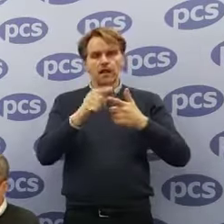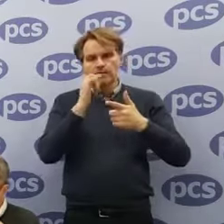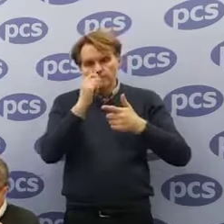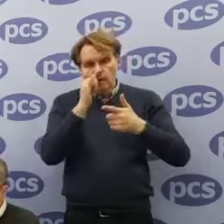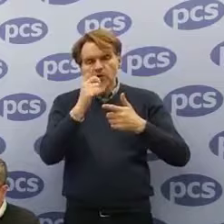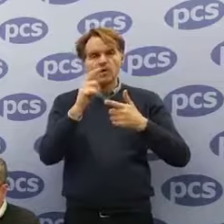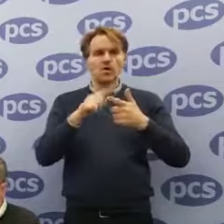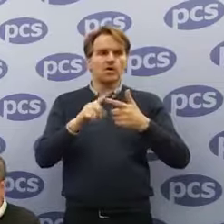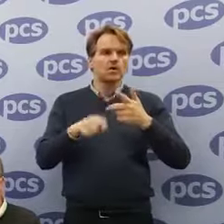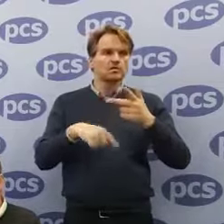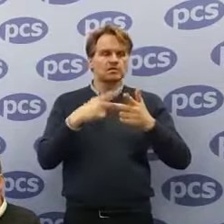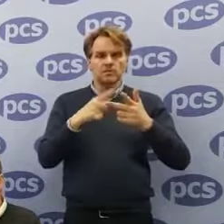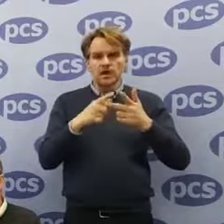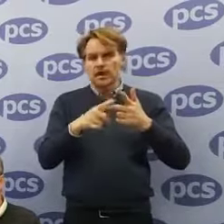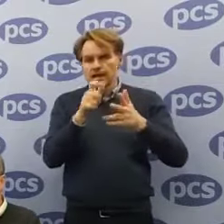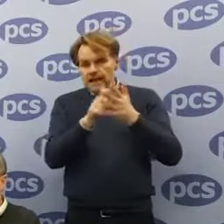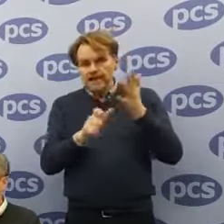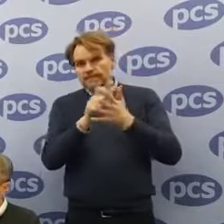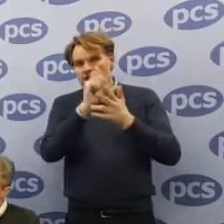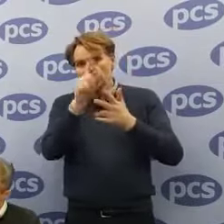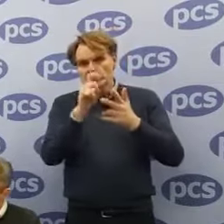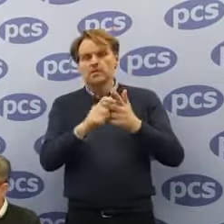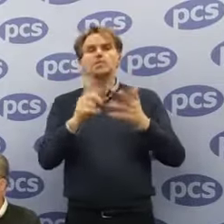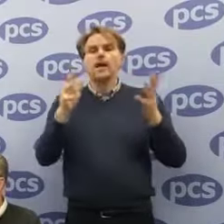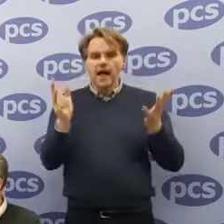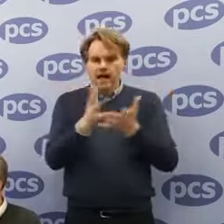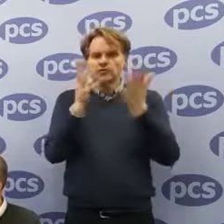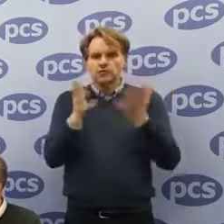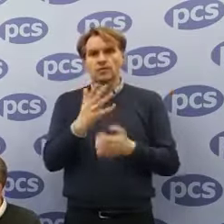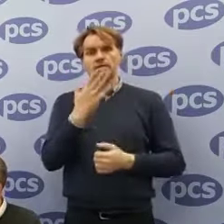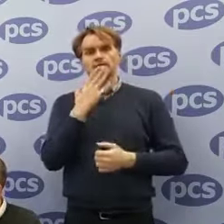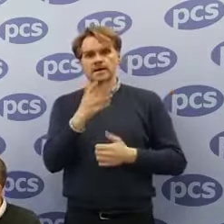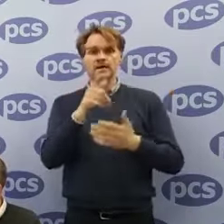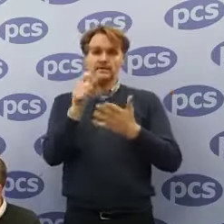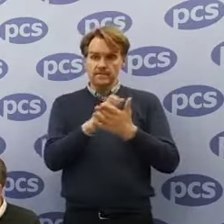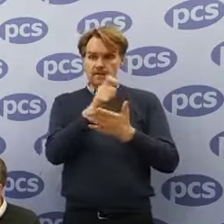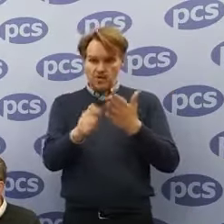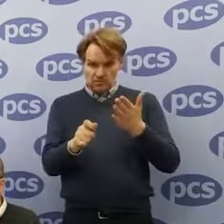will constantly encourage people to vote, but the best way to engage I think is